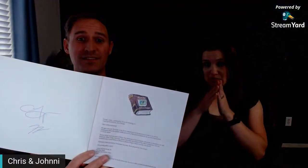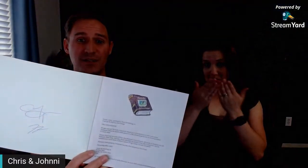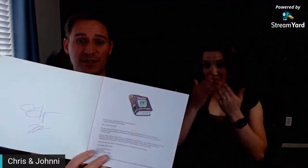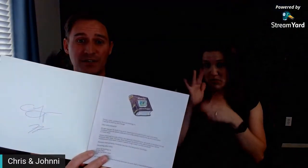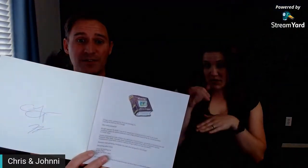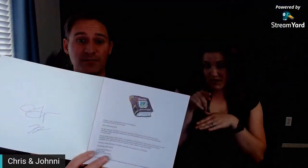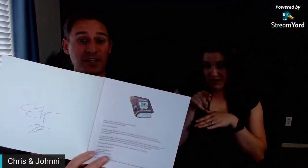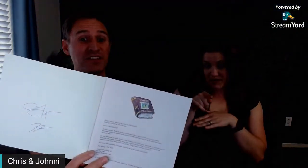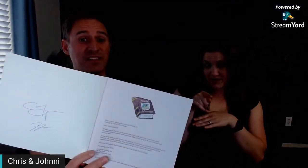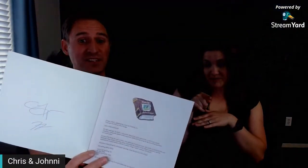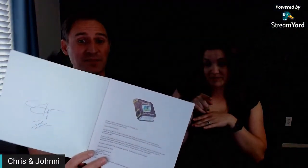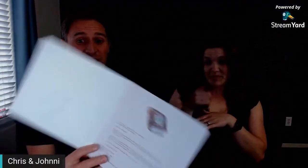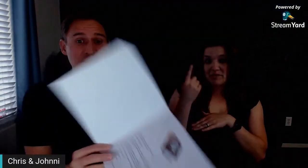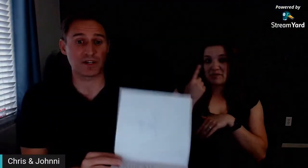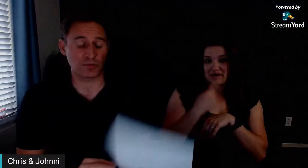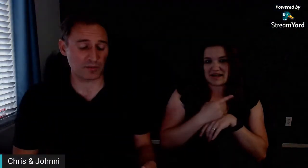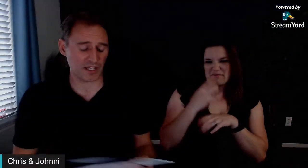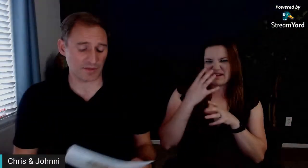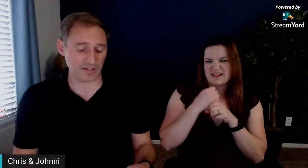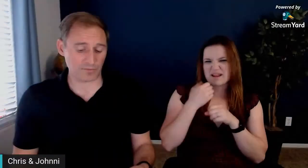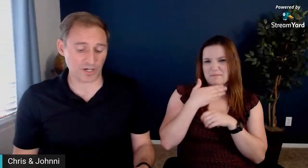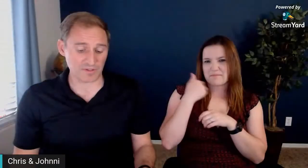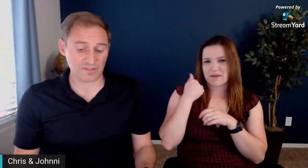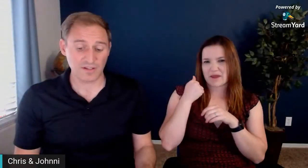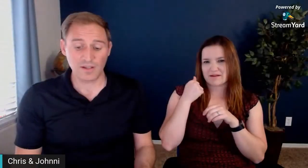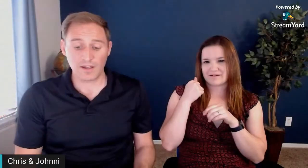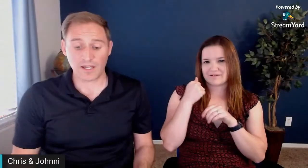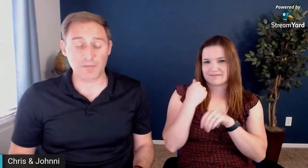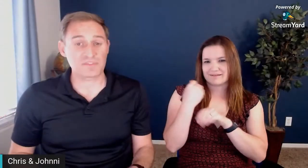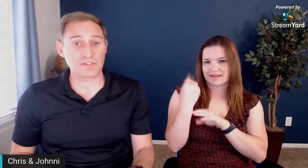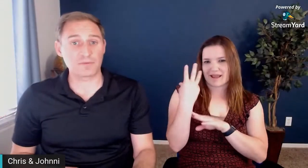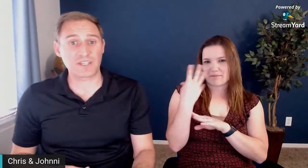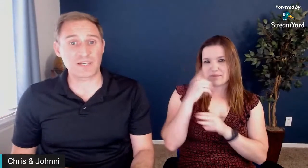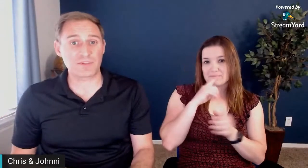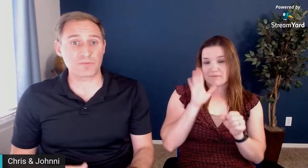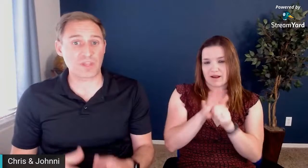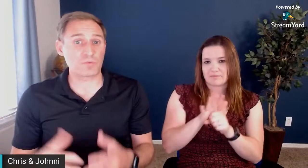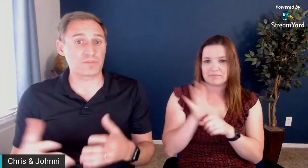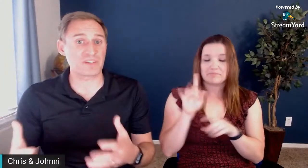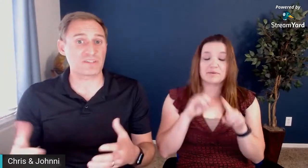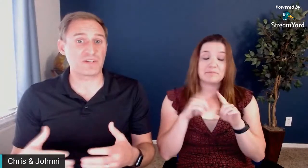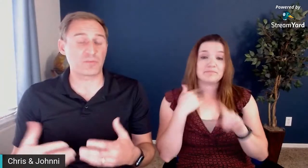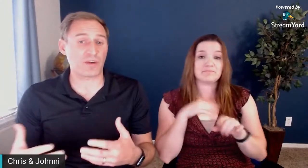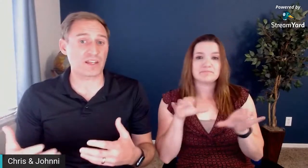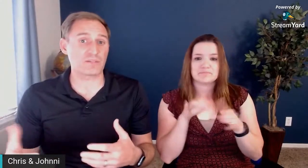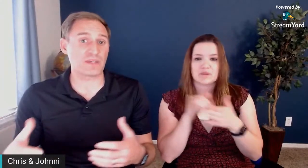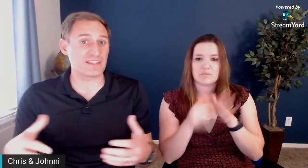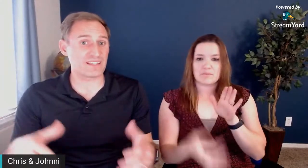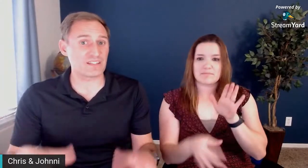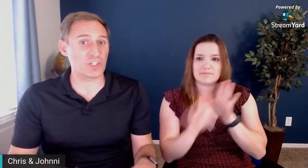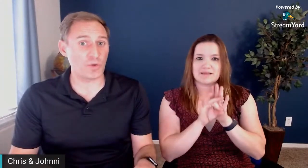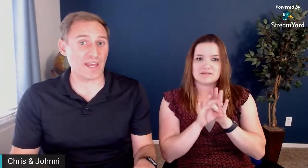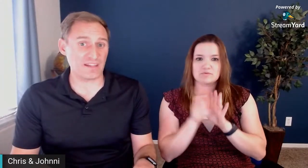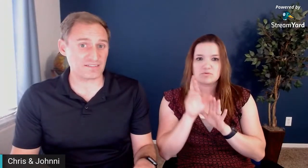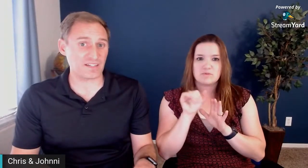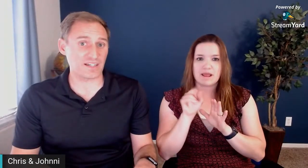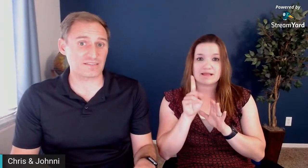there we go one of these days i'm going to get a better webcam i promise um so if we get up there then we'll pick somebody from random in the u.s